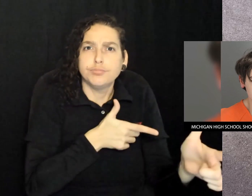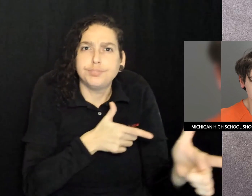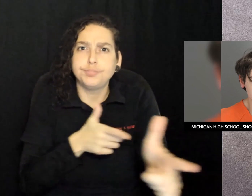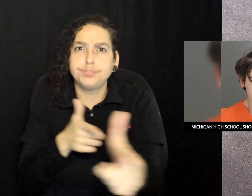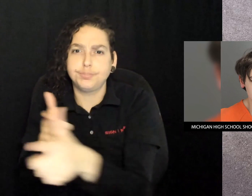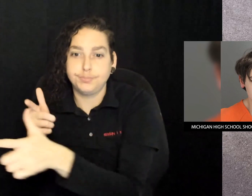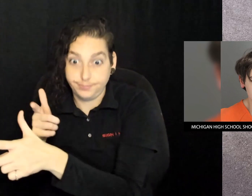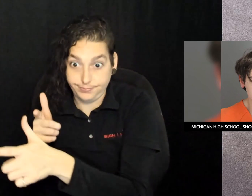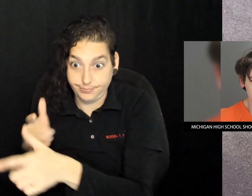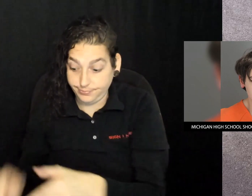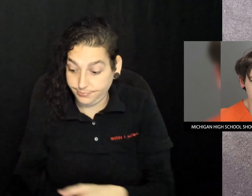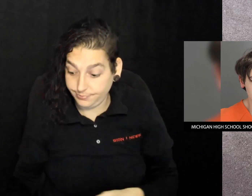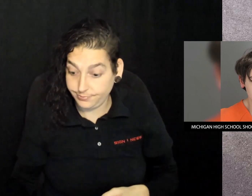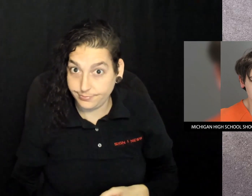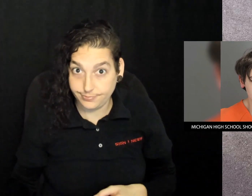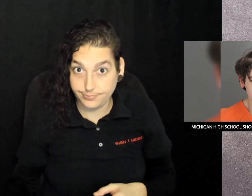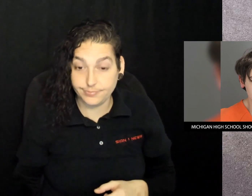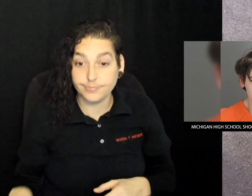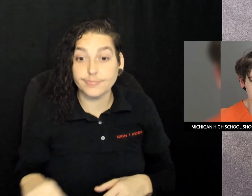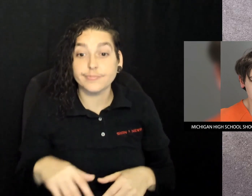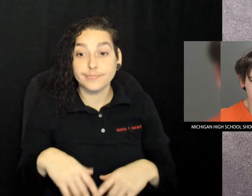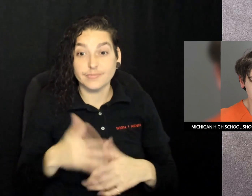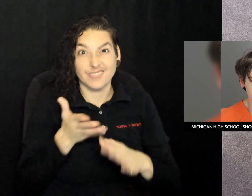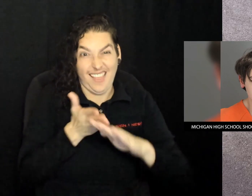Ethan came back to the school after the meeting